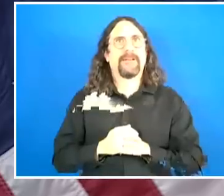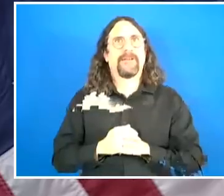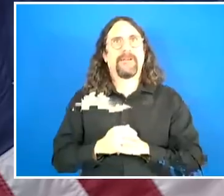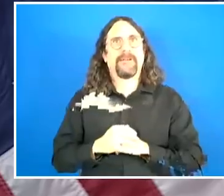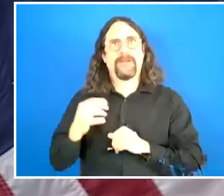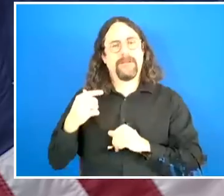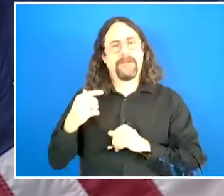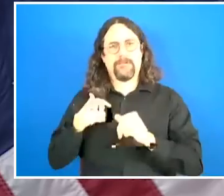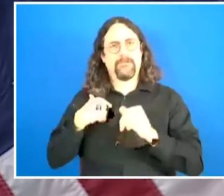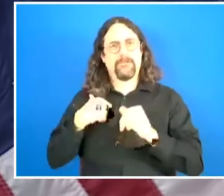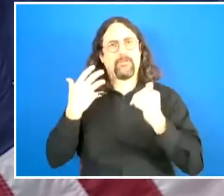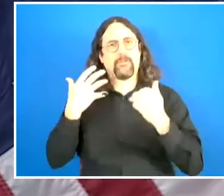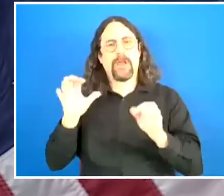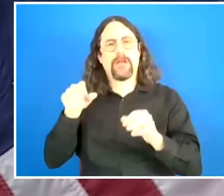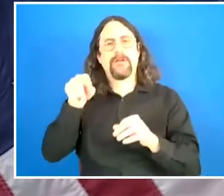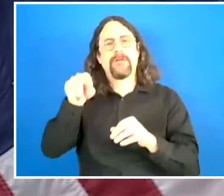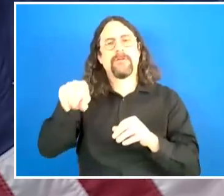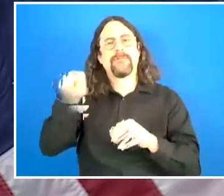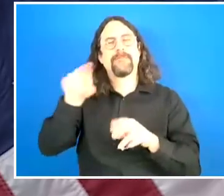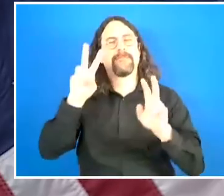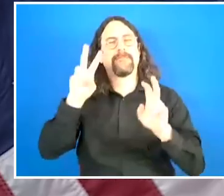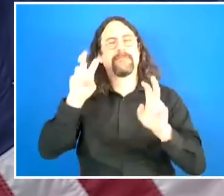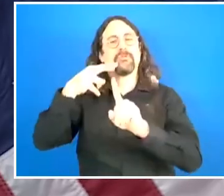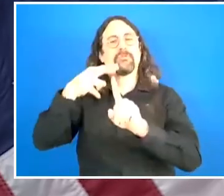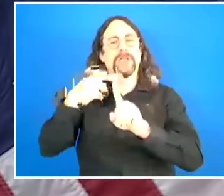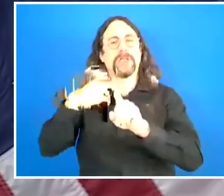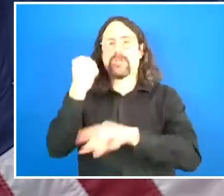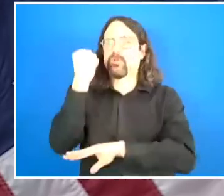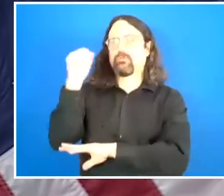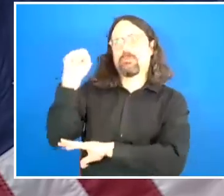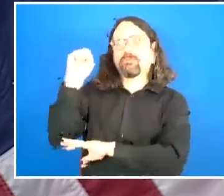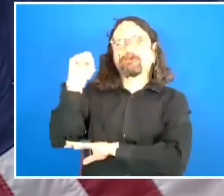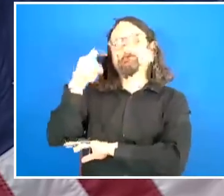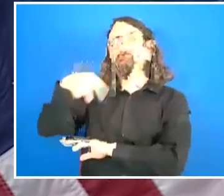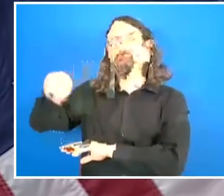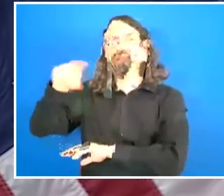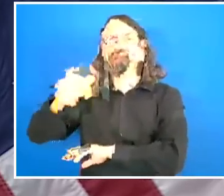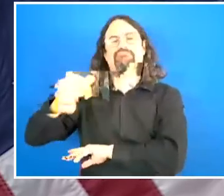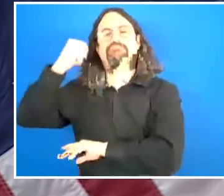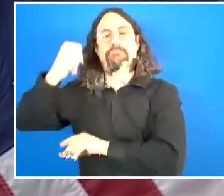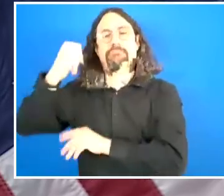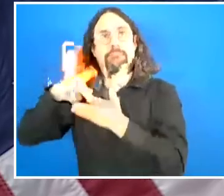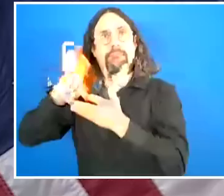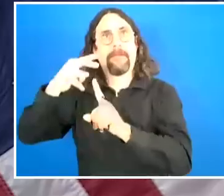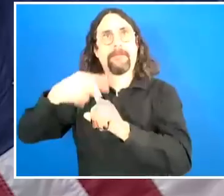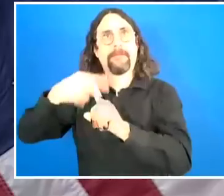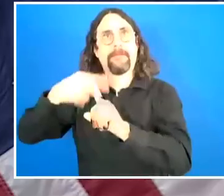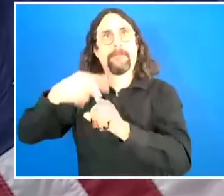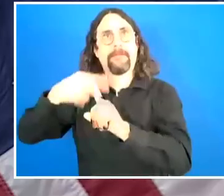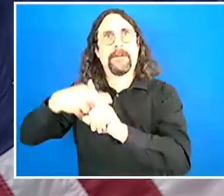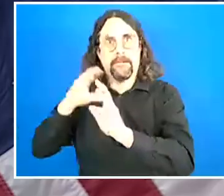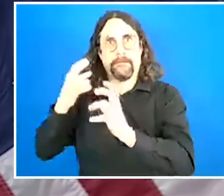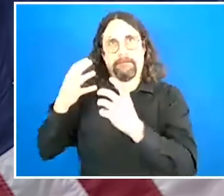IN THE CITY. THIS IS A PIECE WE CAN DO A RENT FREEZE FOR THE YEAR AHEAD. TI'S THE RIGHT